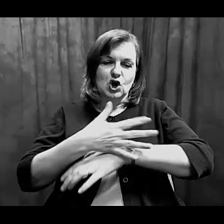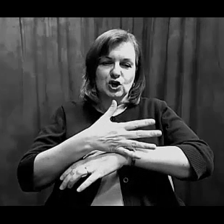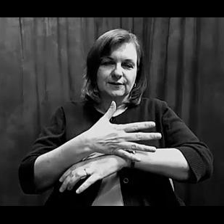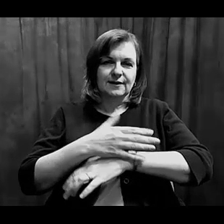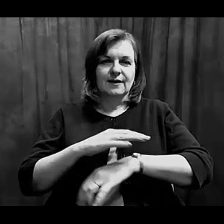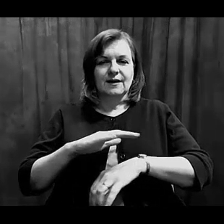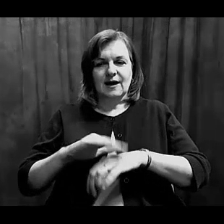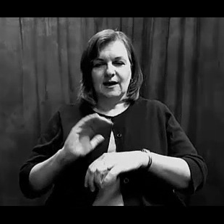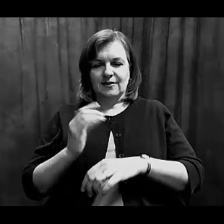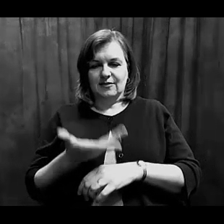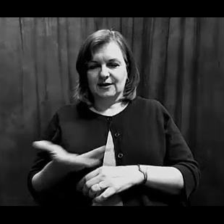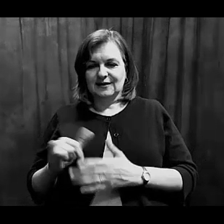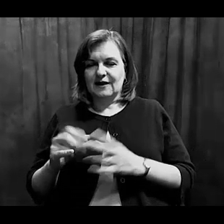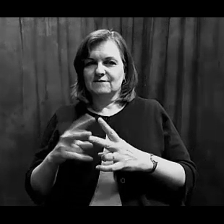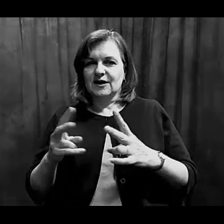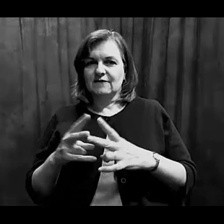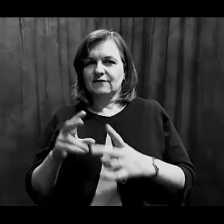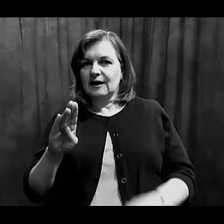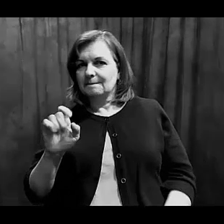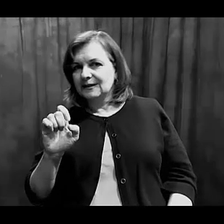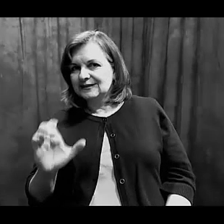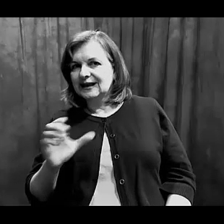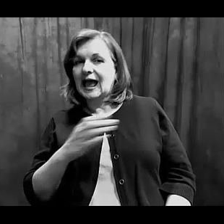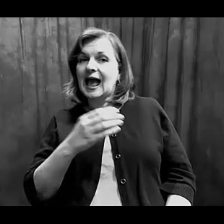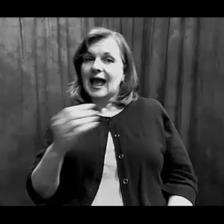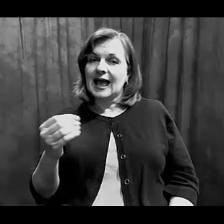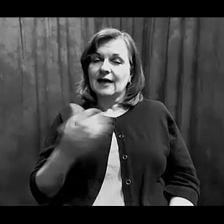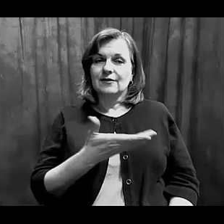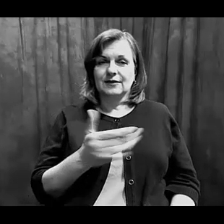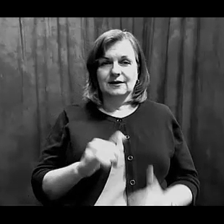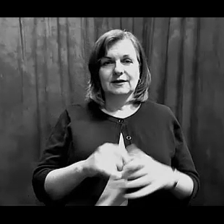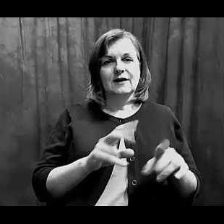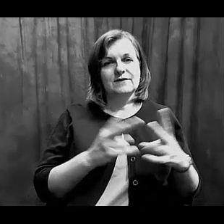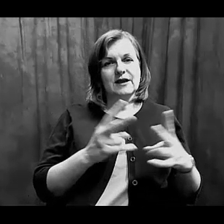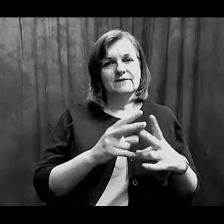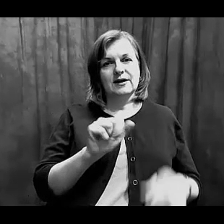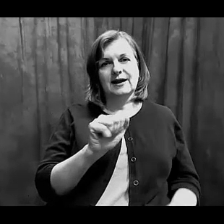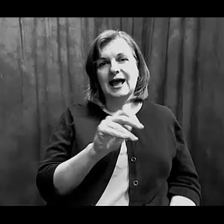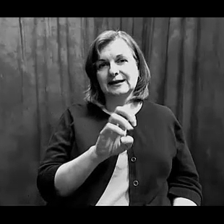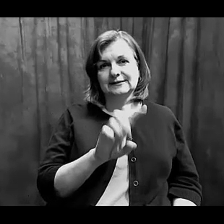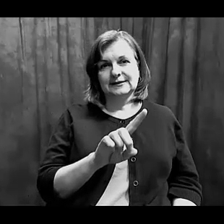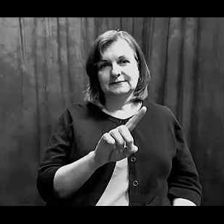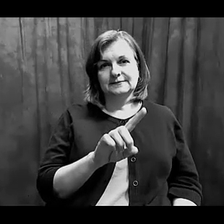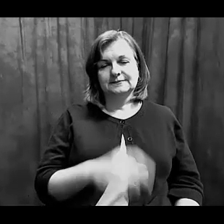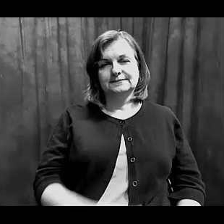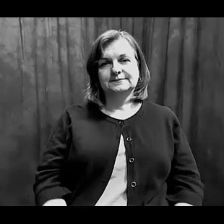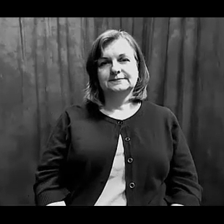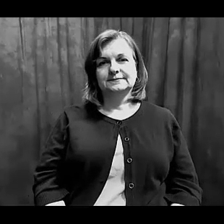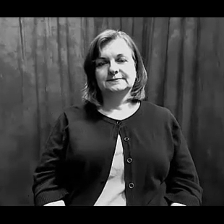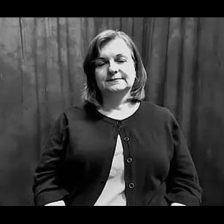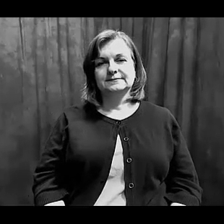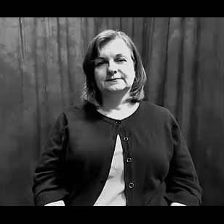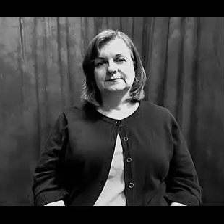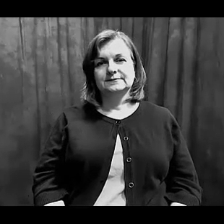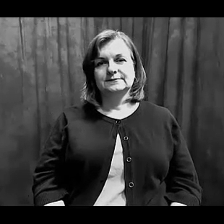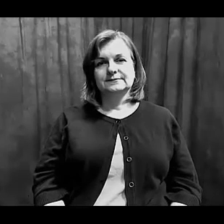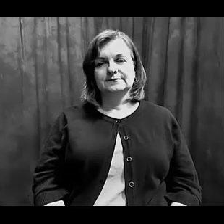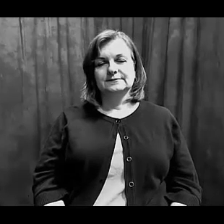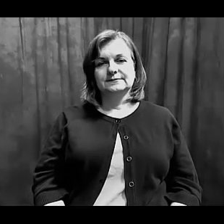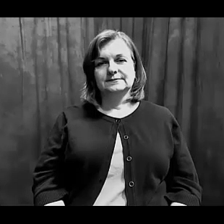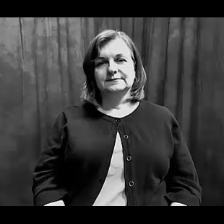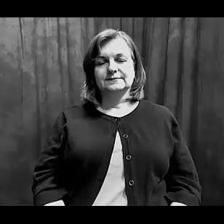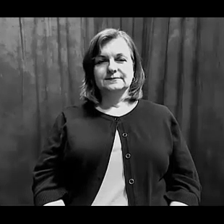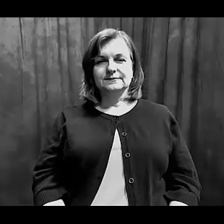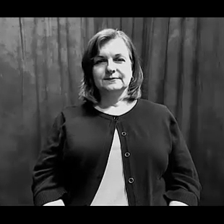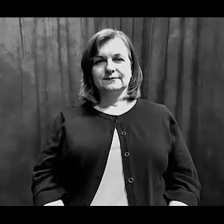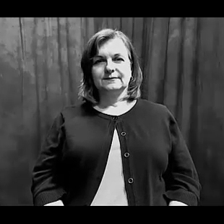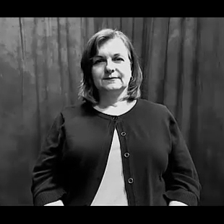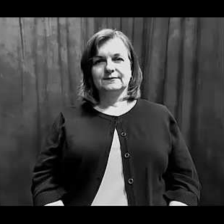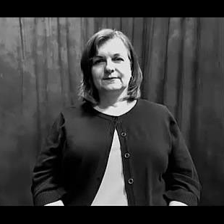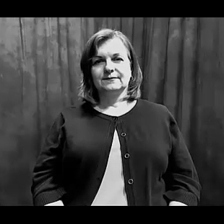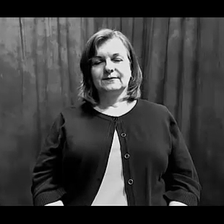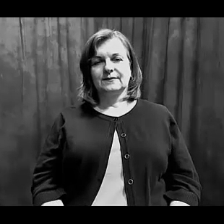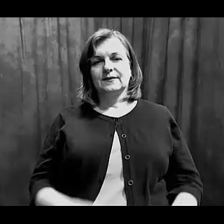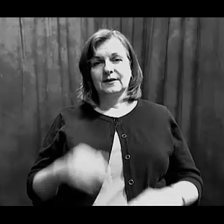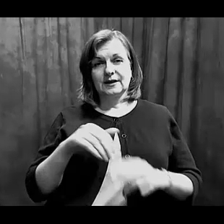burns from things that are extremely basic and things that are extremely acid